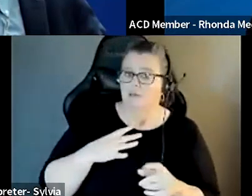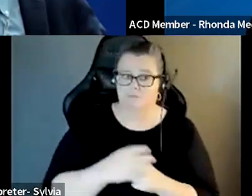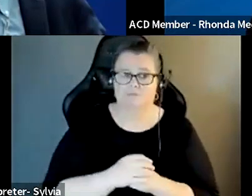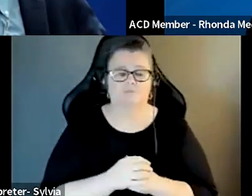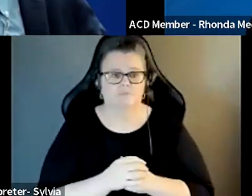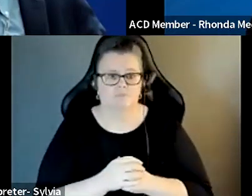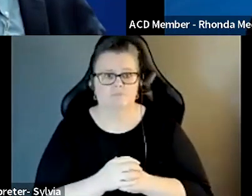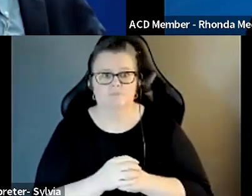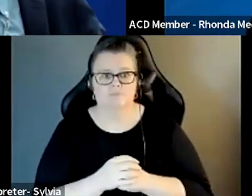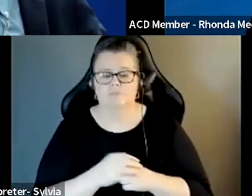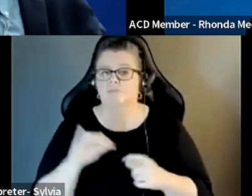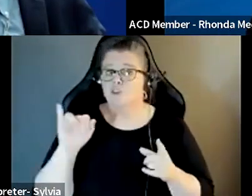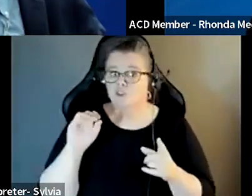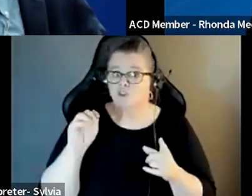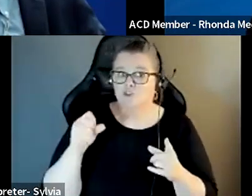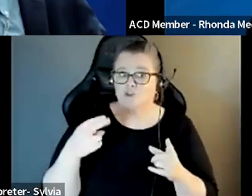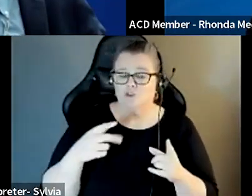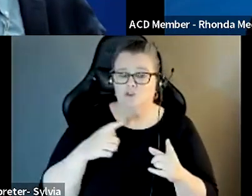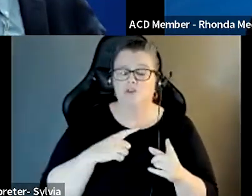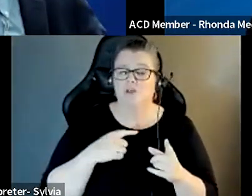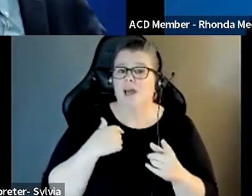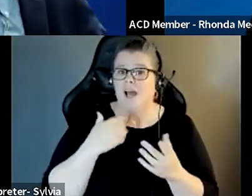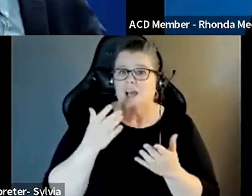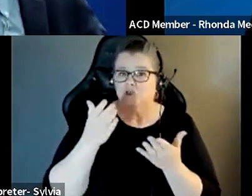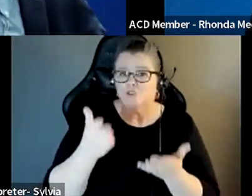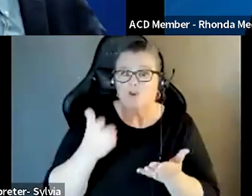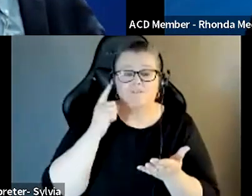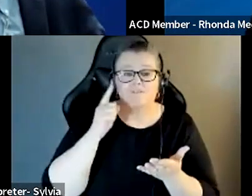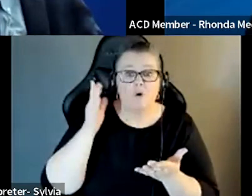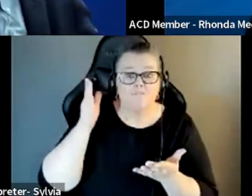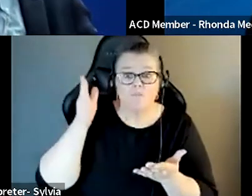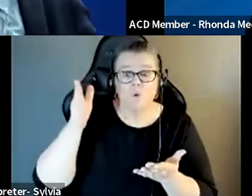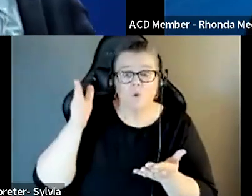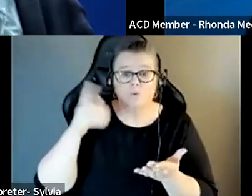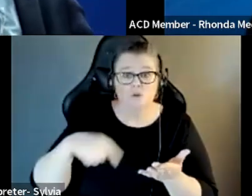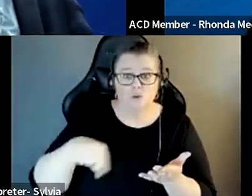And I was just going to suggest maybe for the future conversation, a very, very small change